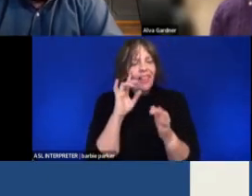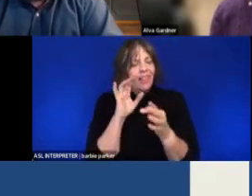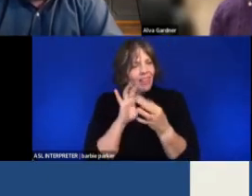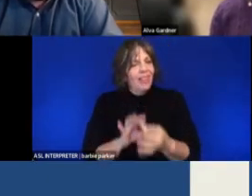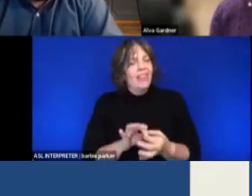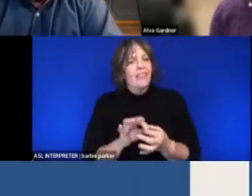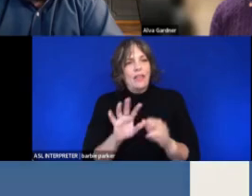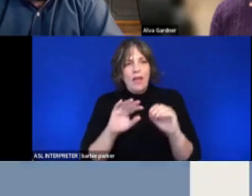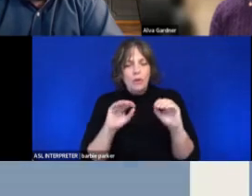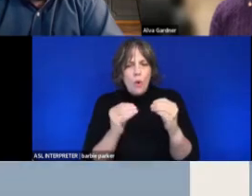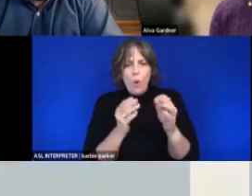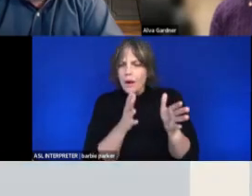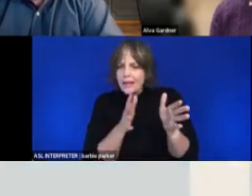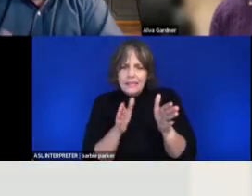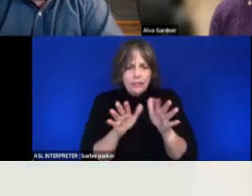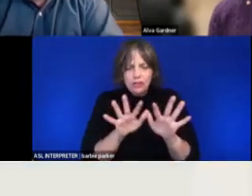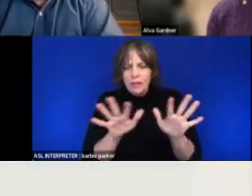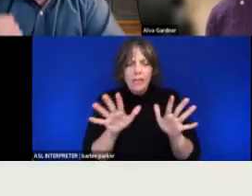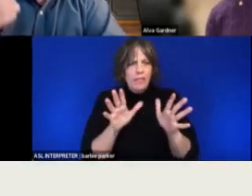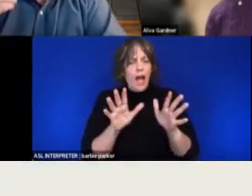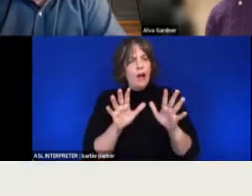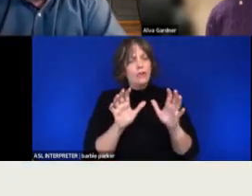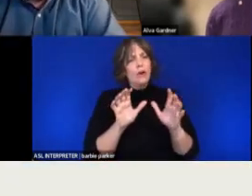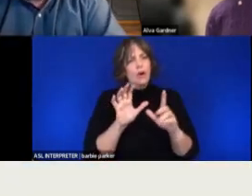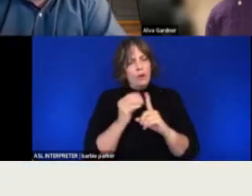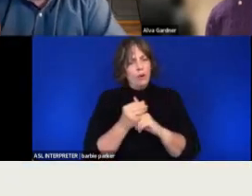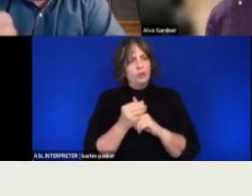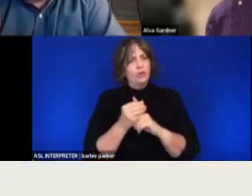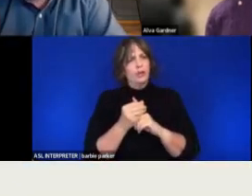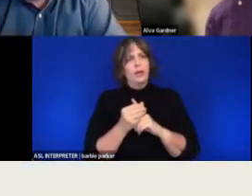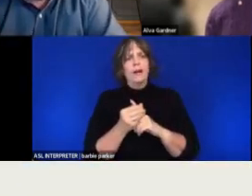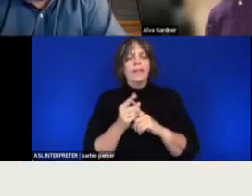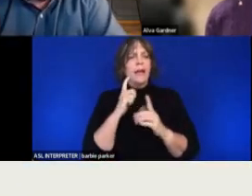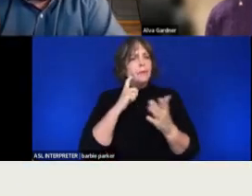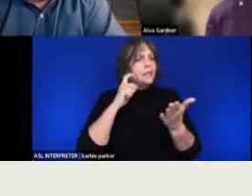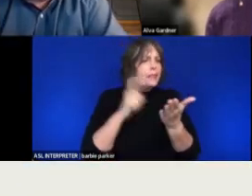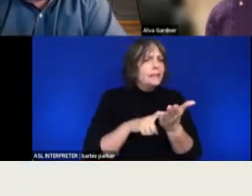culture really helps us identify what is encouraged or discouraged in an organization,